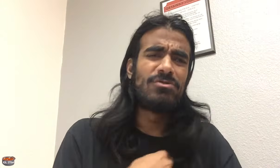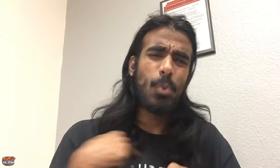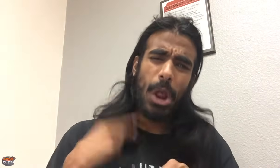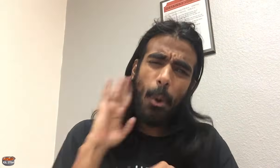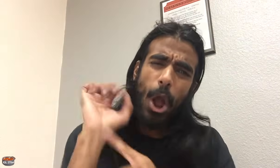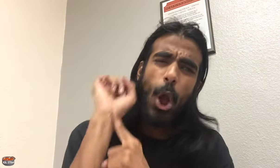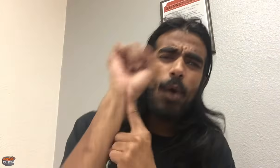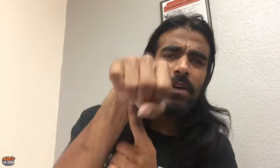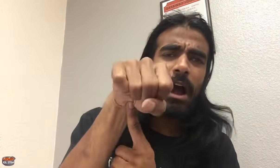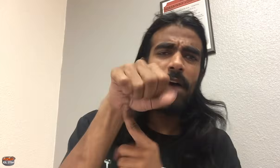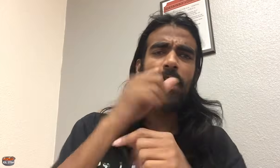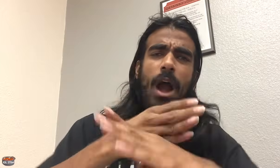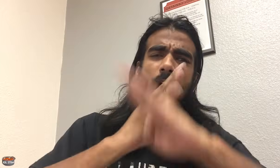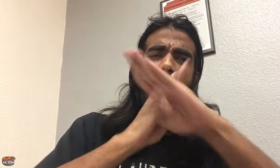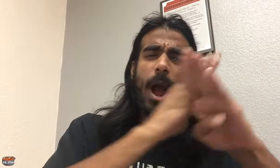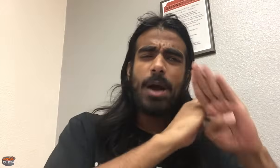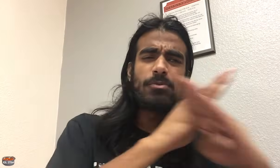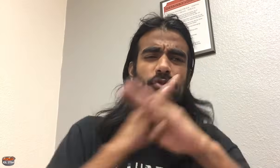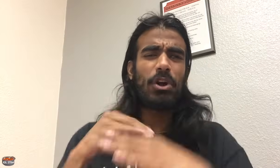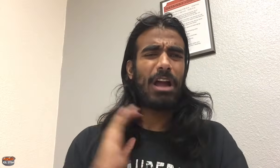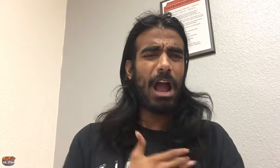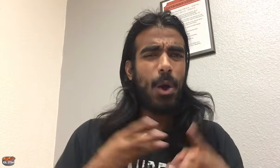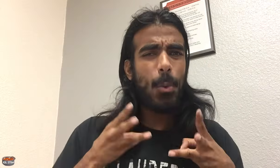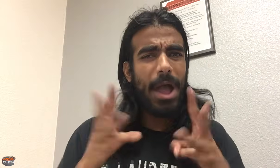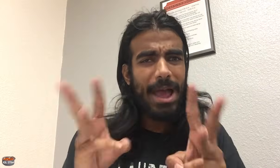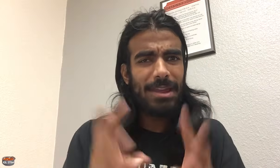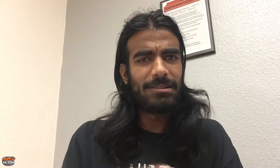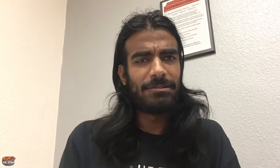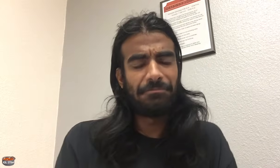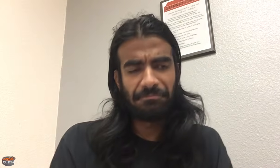Of course no matter what the barriers we had, we're